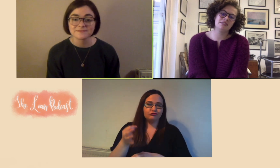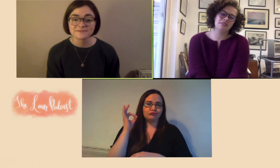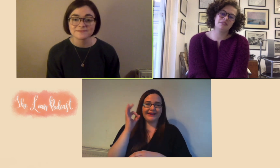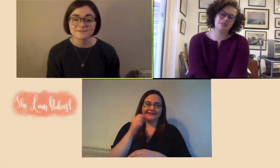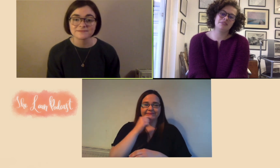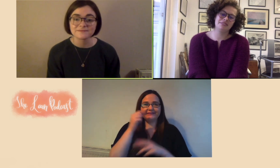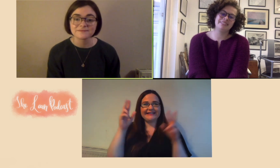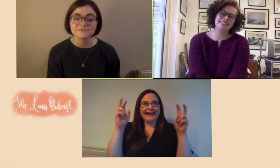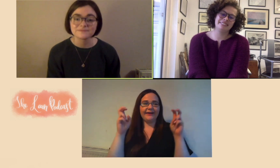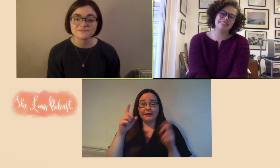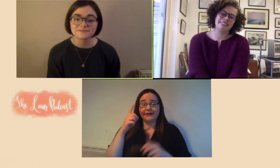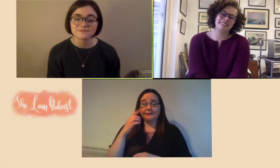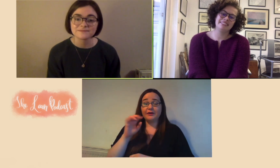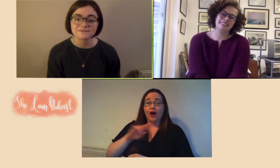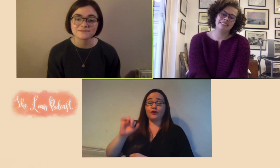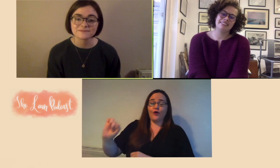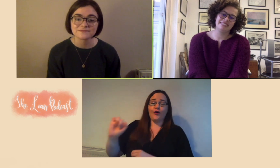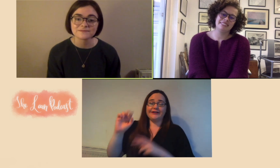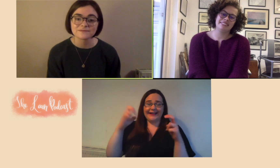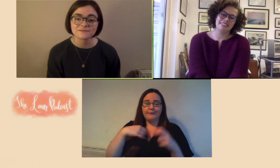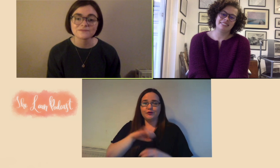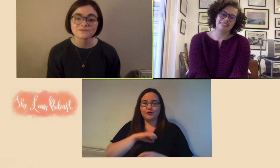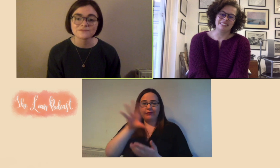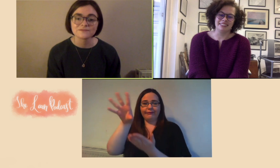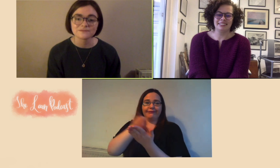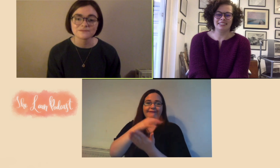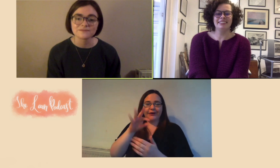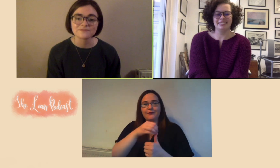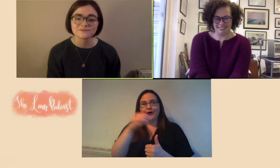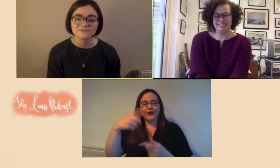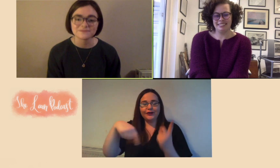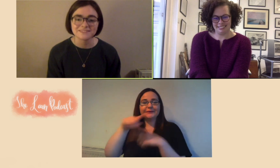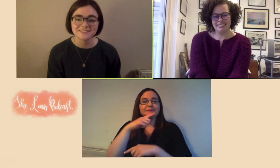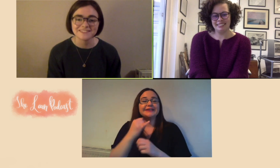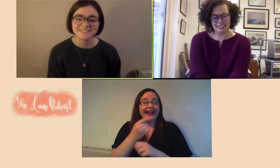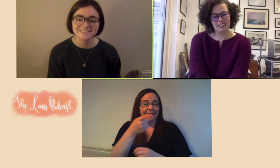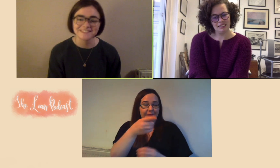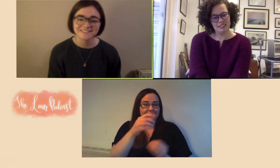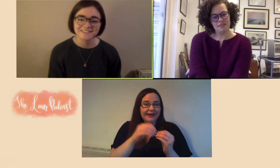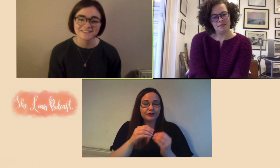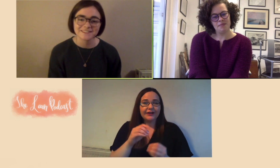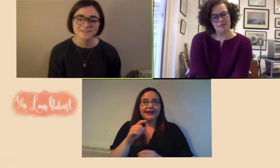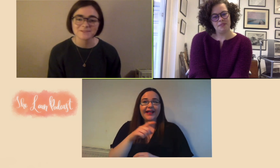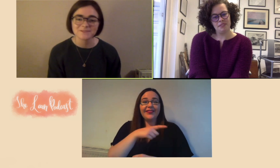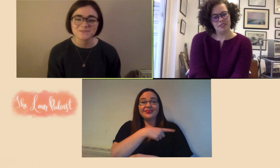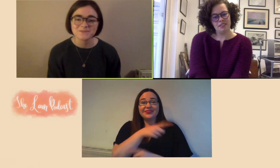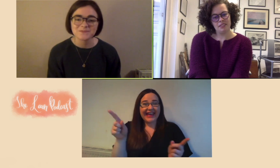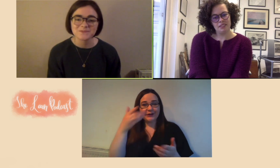And we must remember to, you know, be professional, explain things as needed, but maintain that contact.